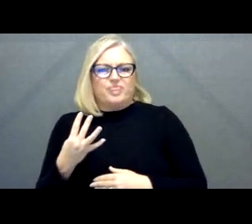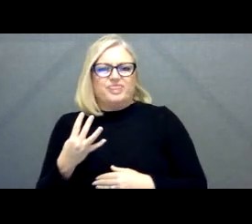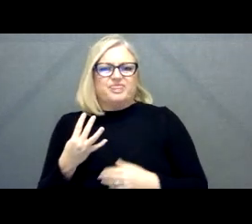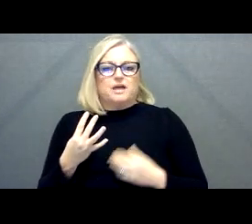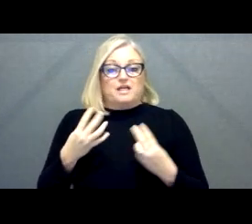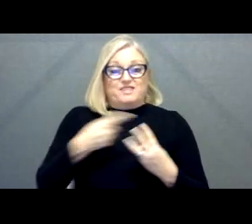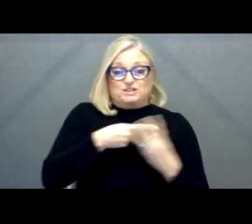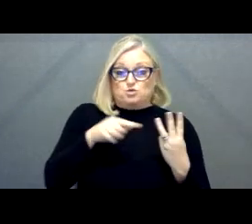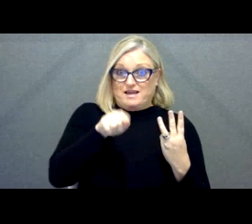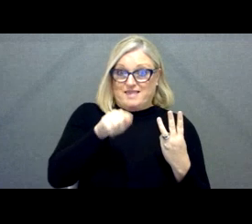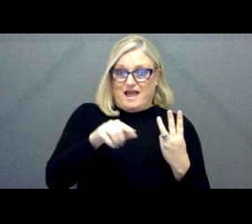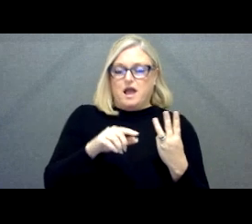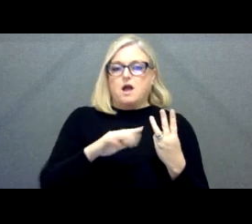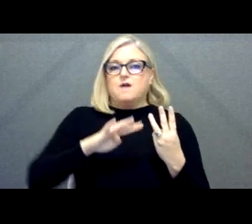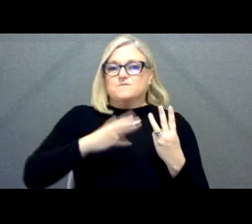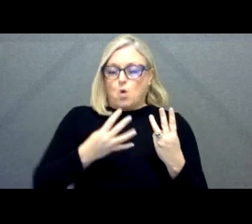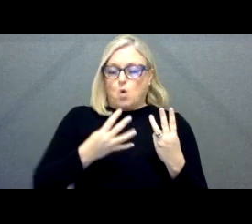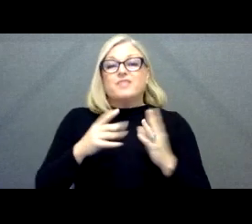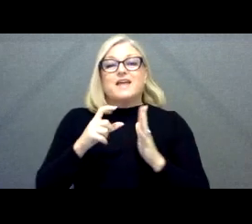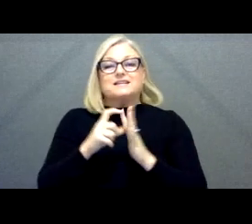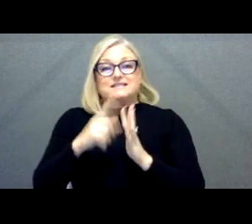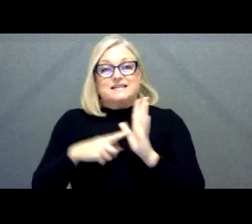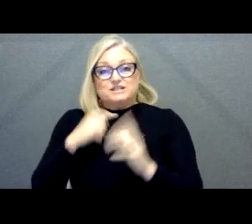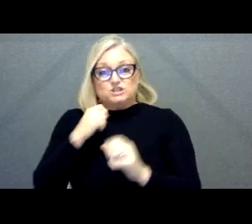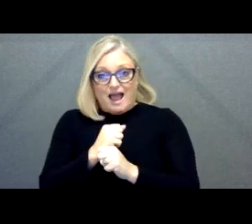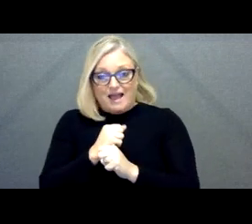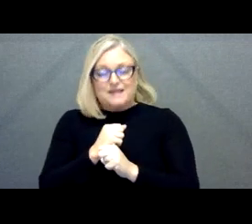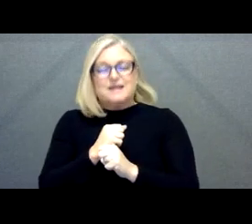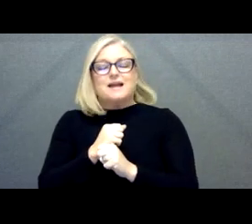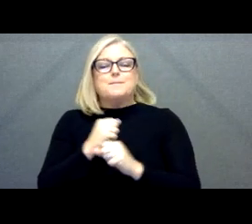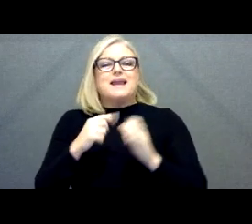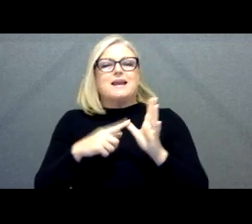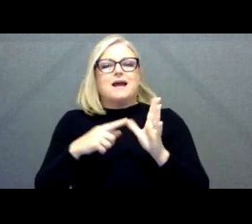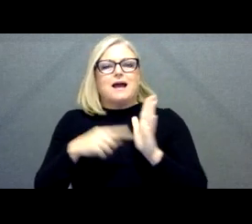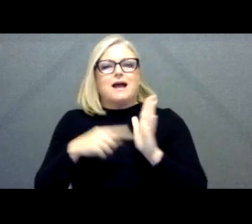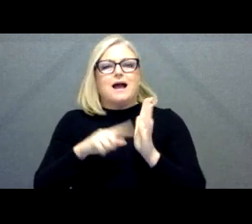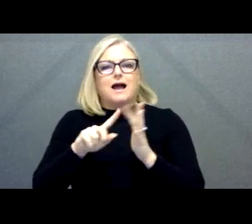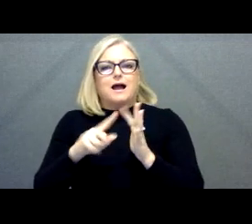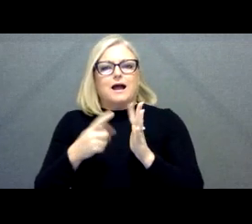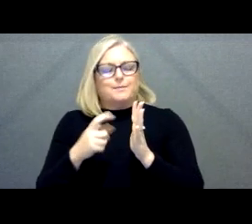Justice and the Attorney General um they kind of oversee the program um and also help to coordinate